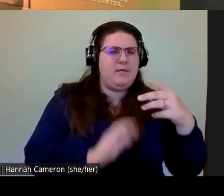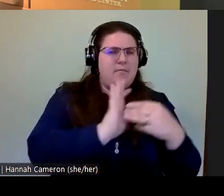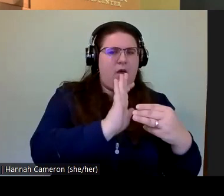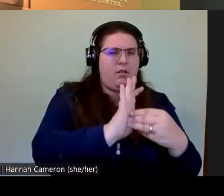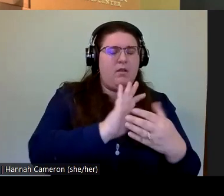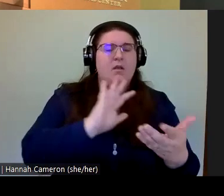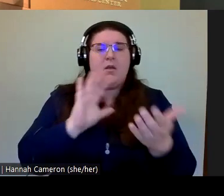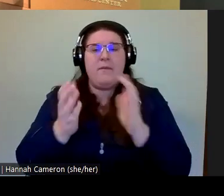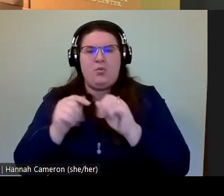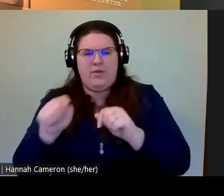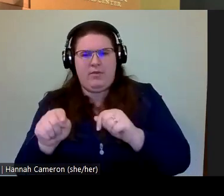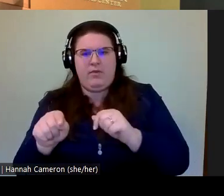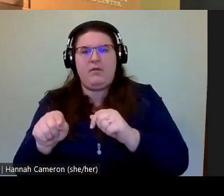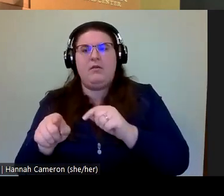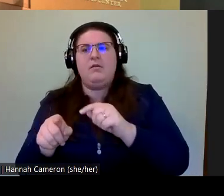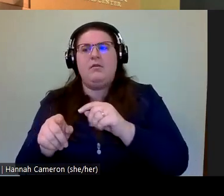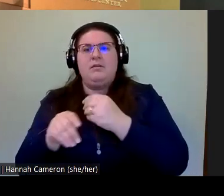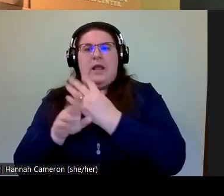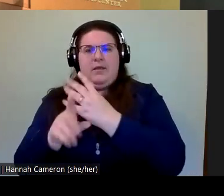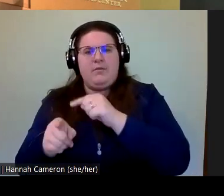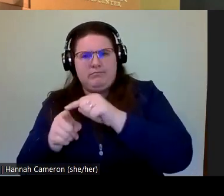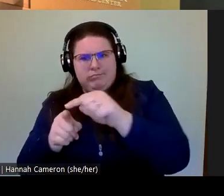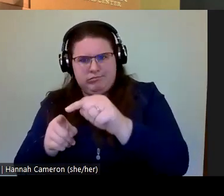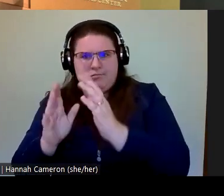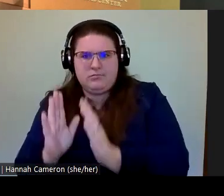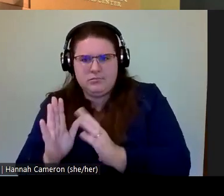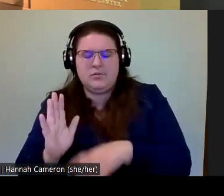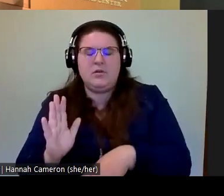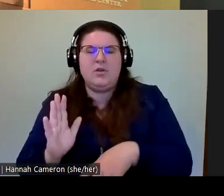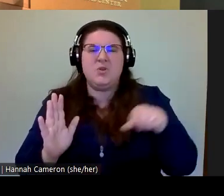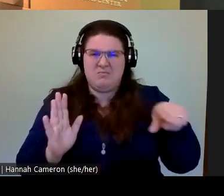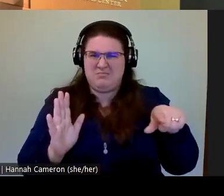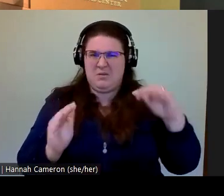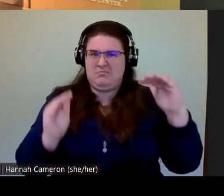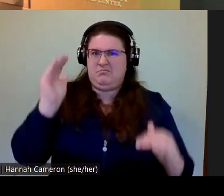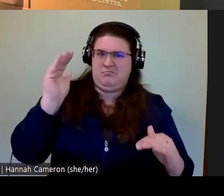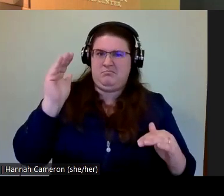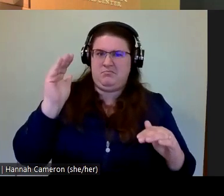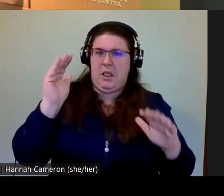really got the same outcomes so I feel like uh it makes some case that even more severe conditions